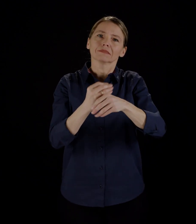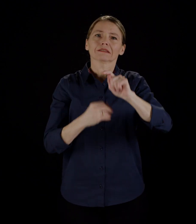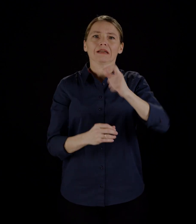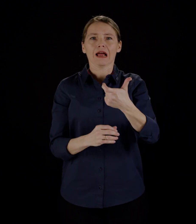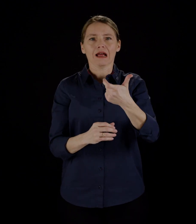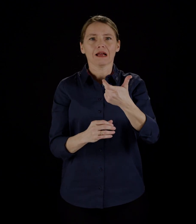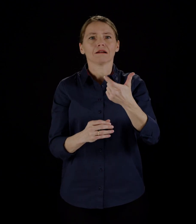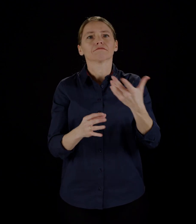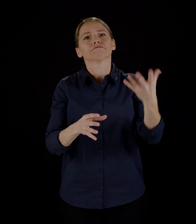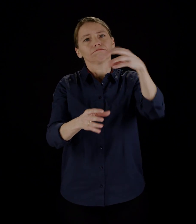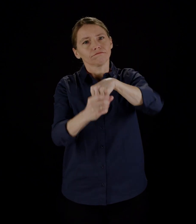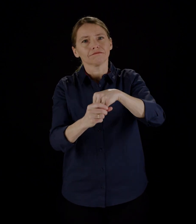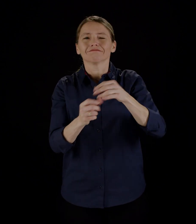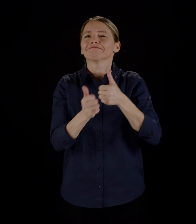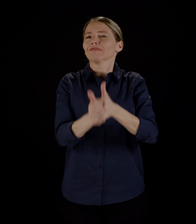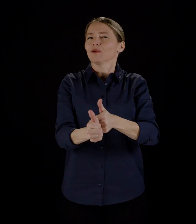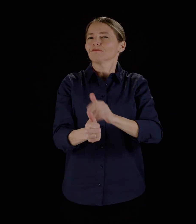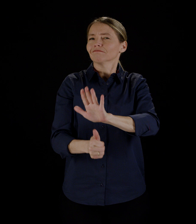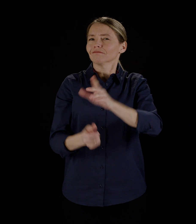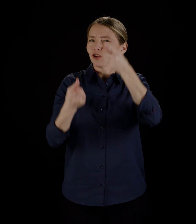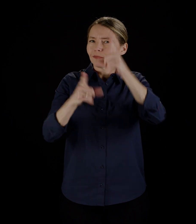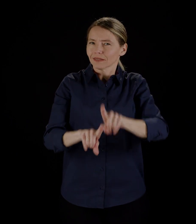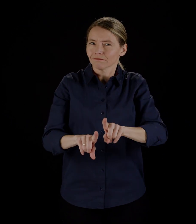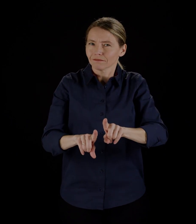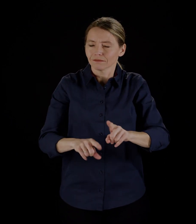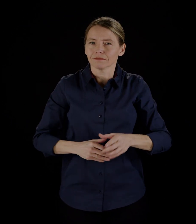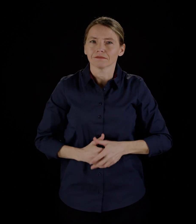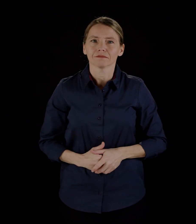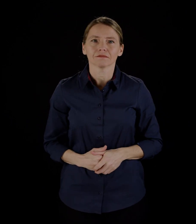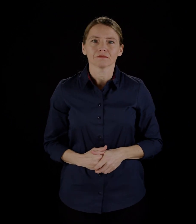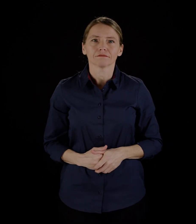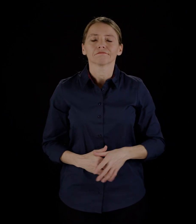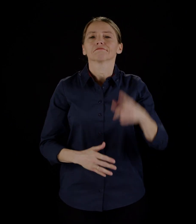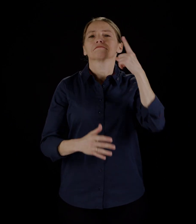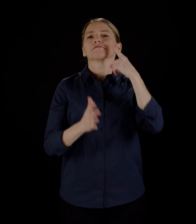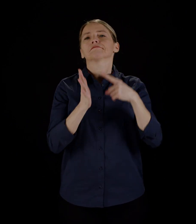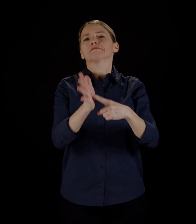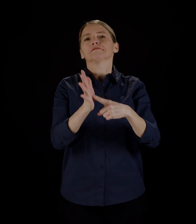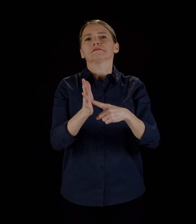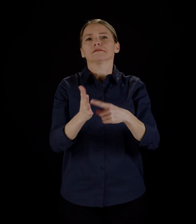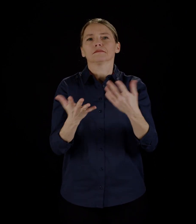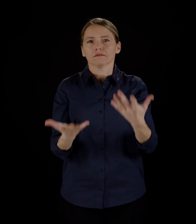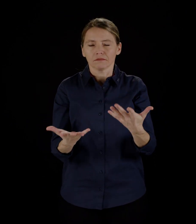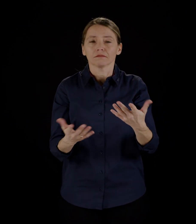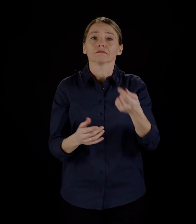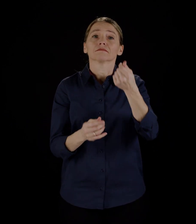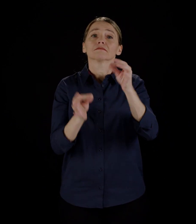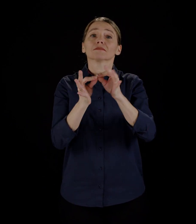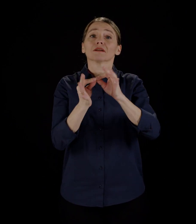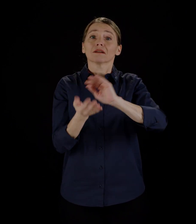before any additional use. This amount will be clearly identified in the service agreement.